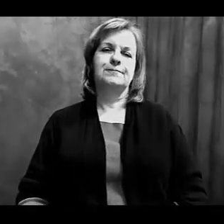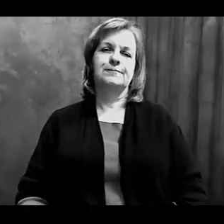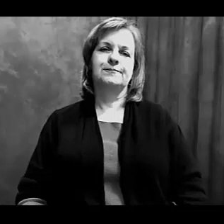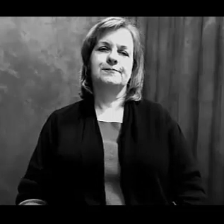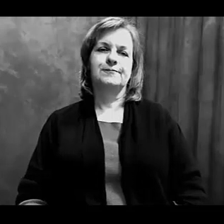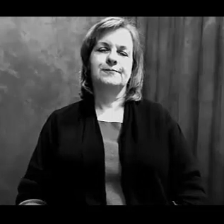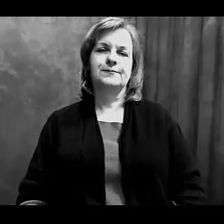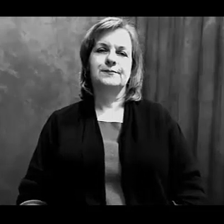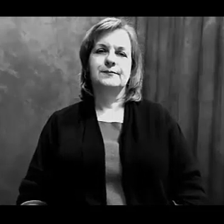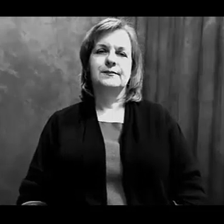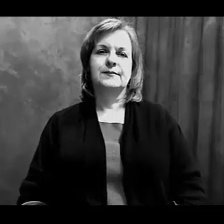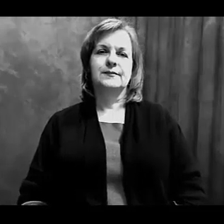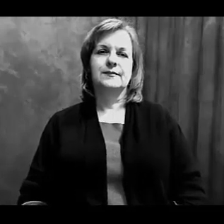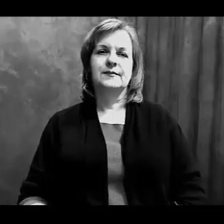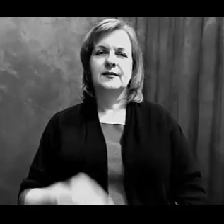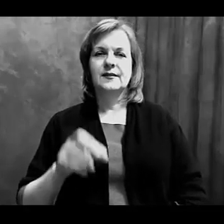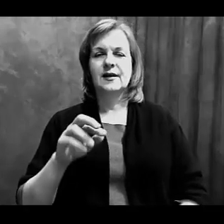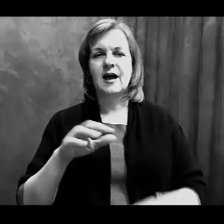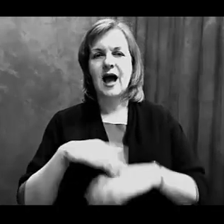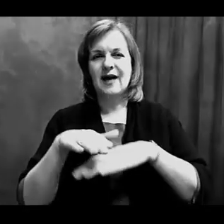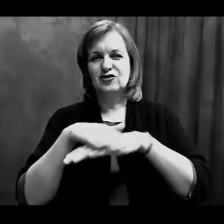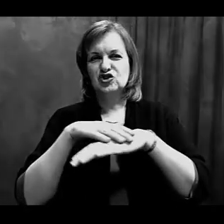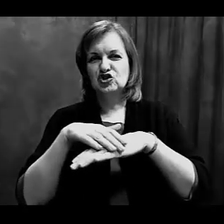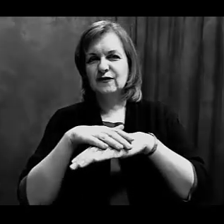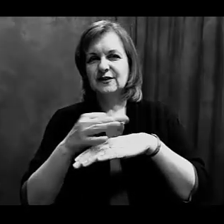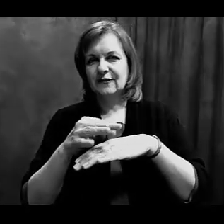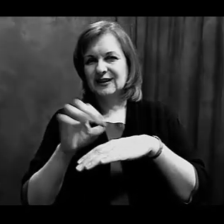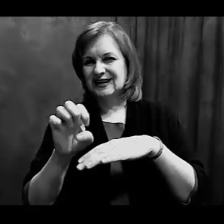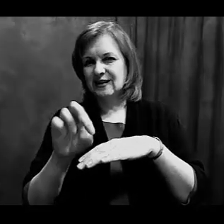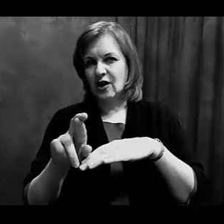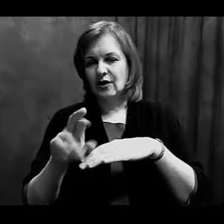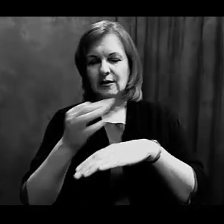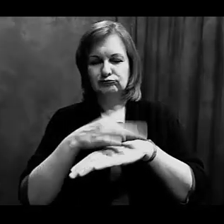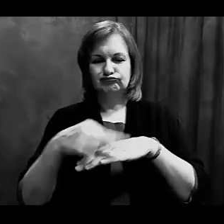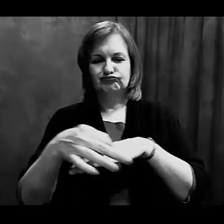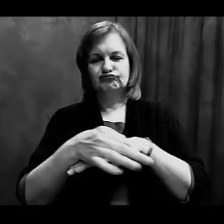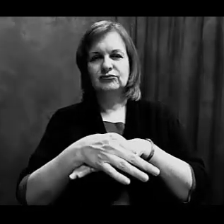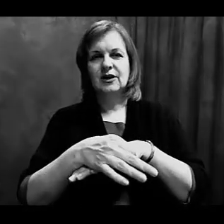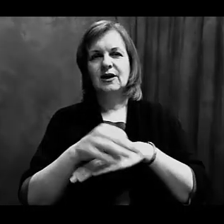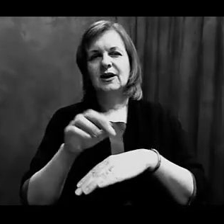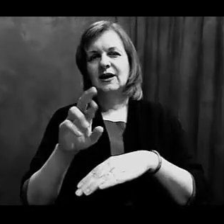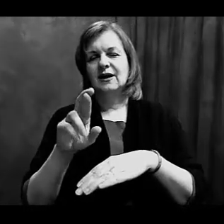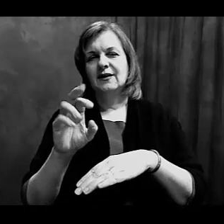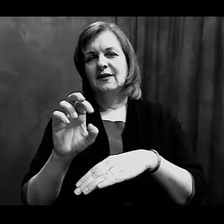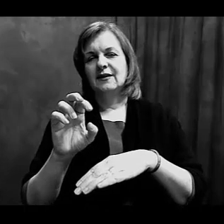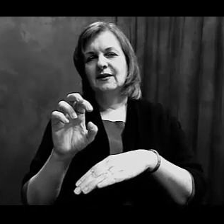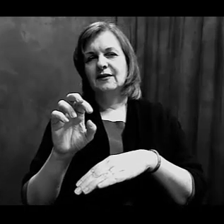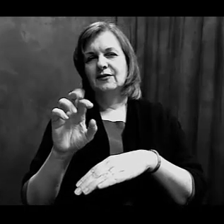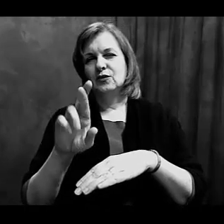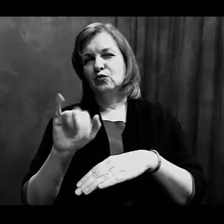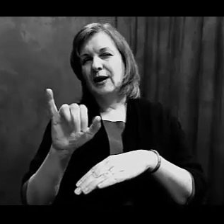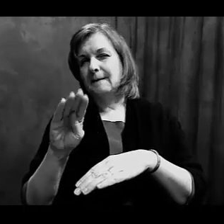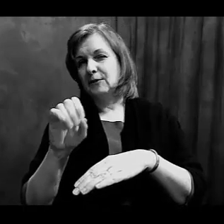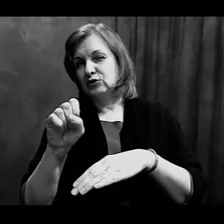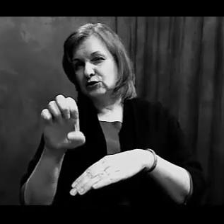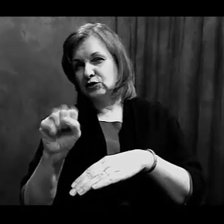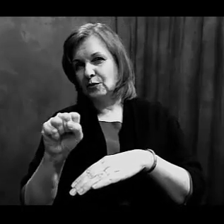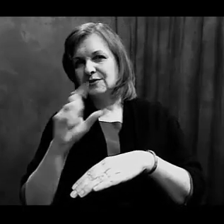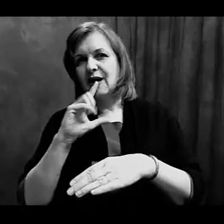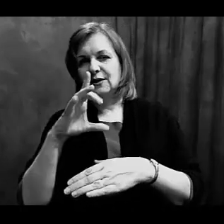I mentioned to you that the ribosomes on the surface of the ER -- the rough ER